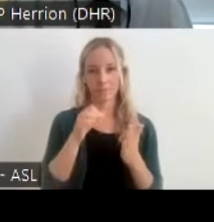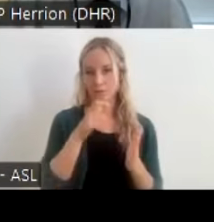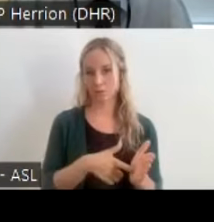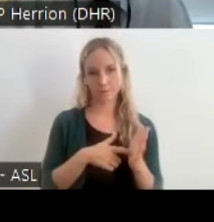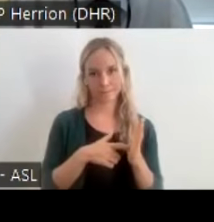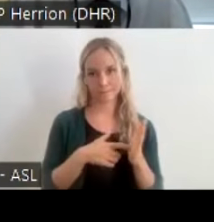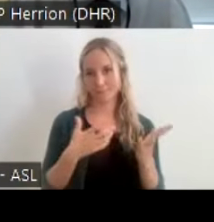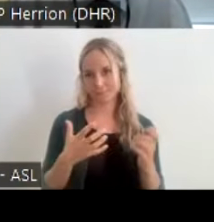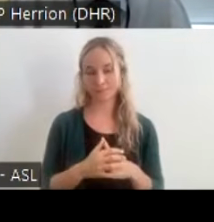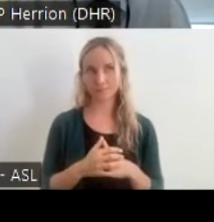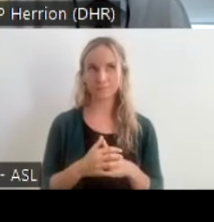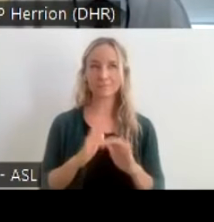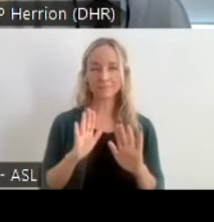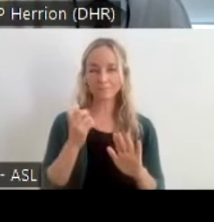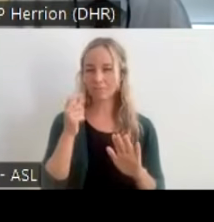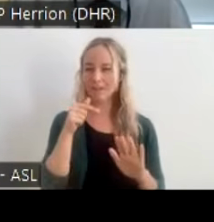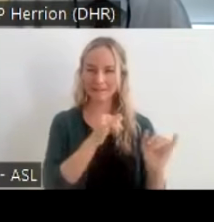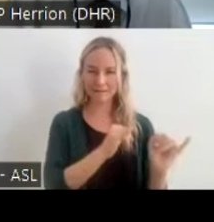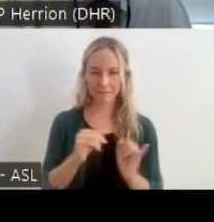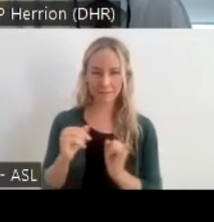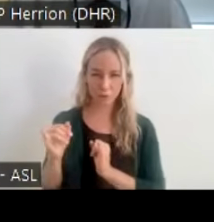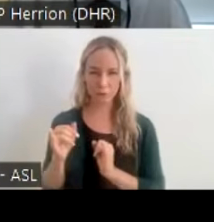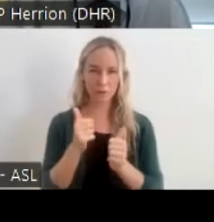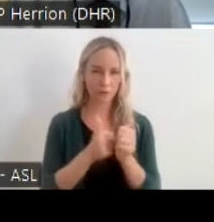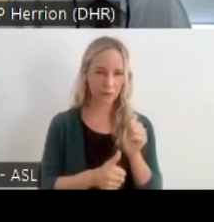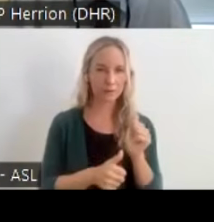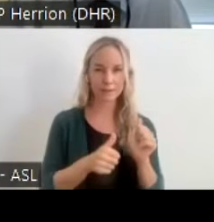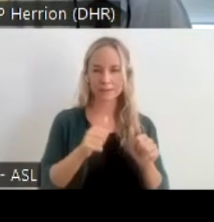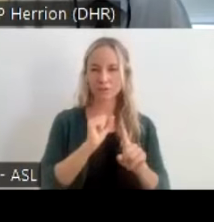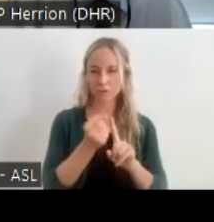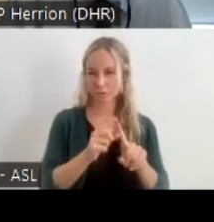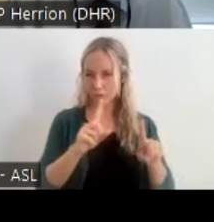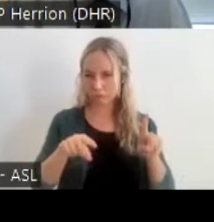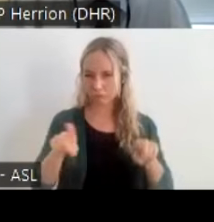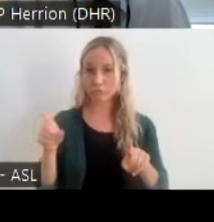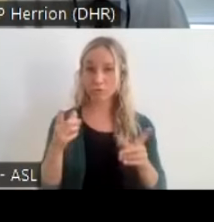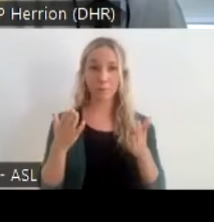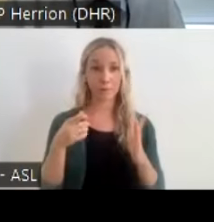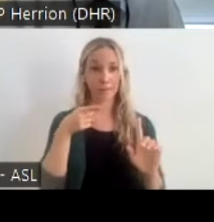public accommodation may not be for another, So as an